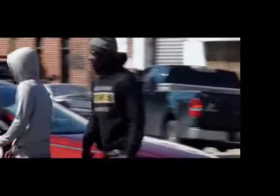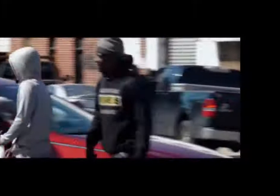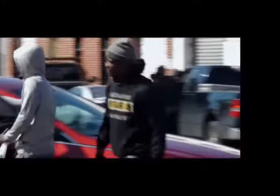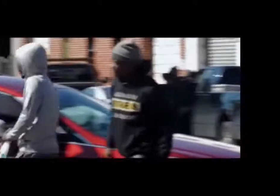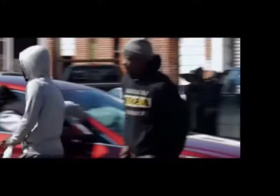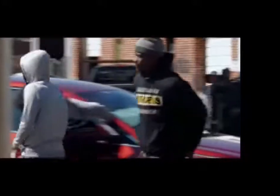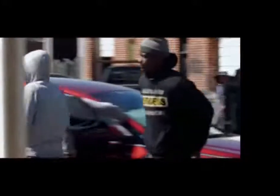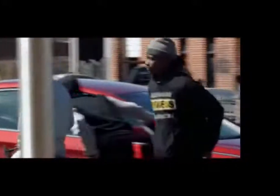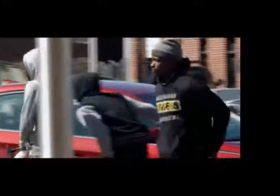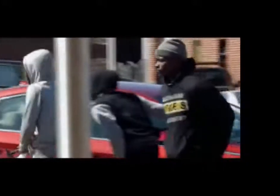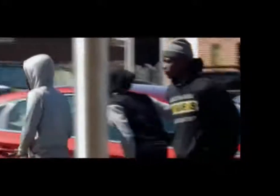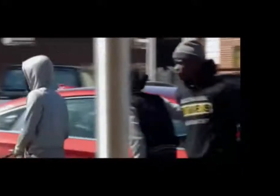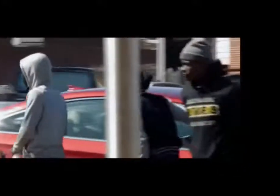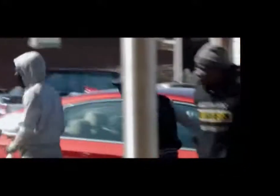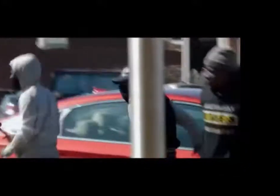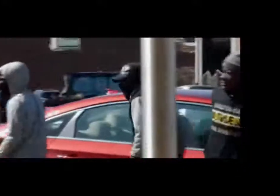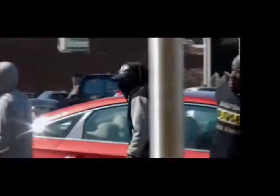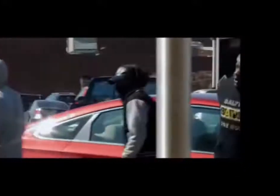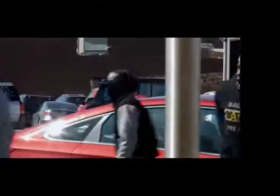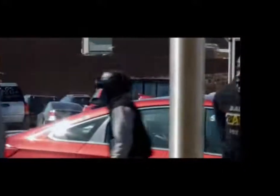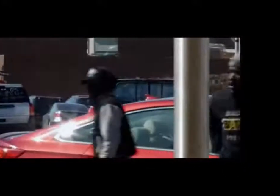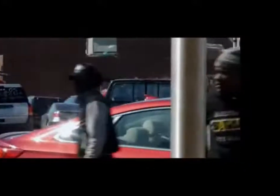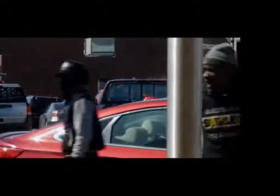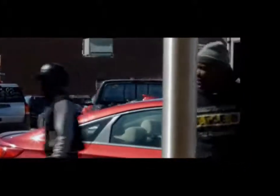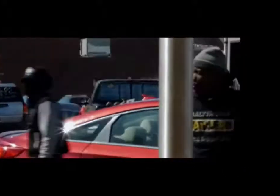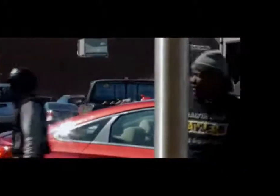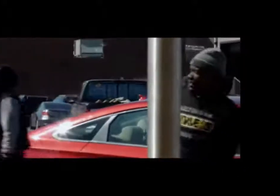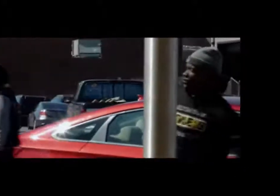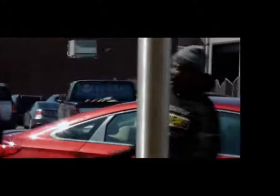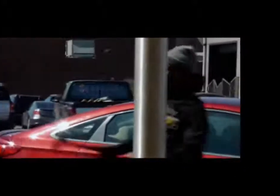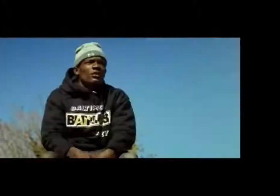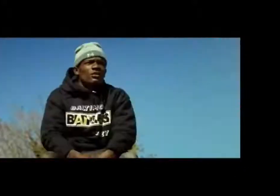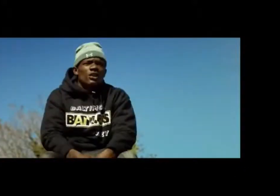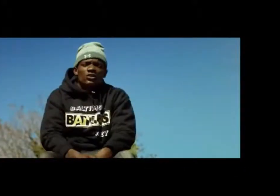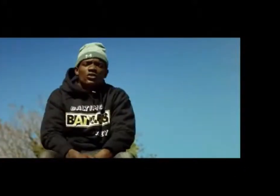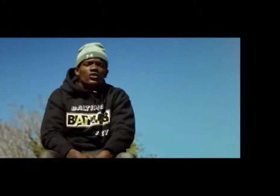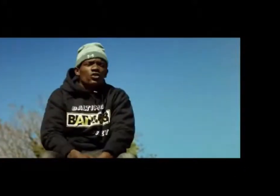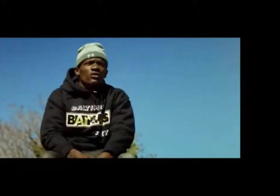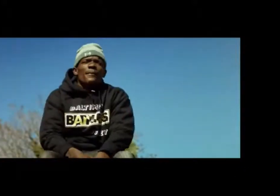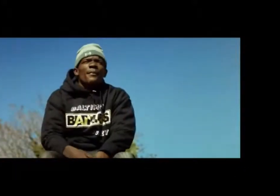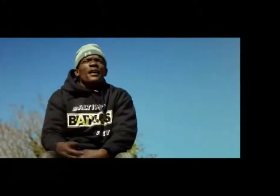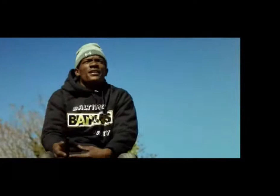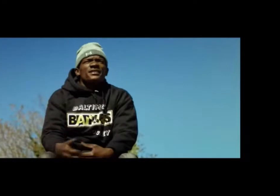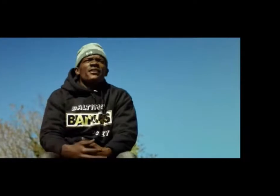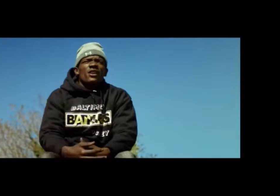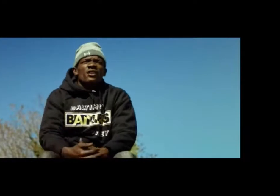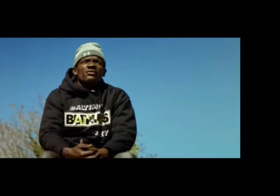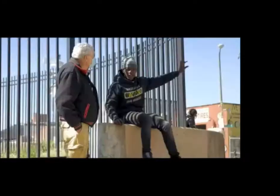fact a lot of people mess a lot of things up one bad apple can spoil the bunch so we started recruiting people that we knew